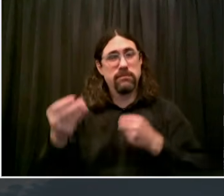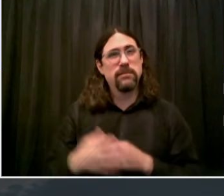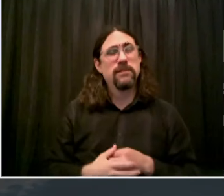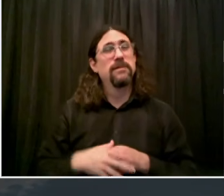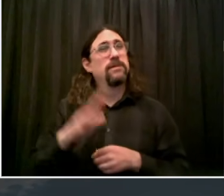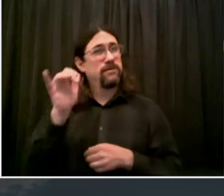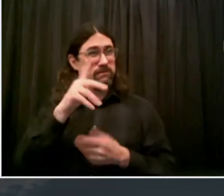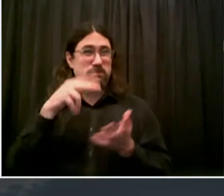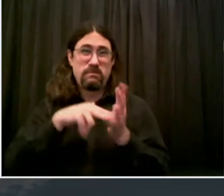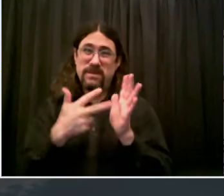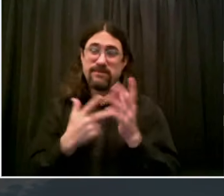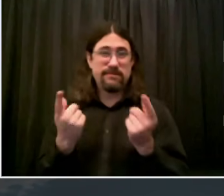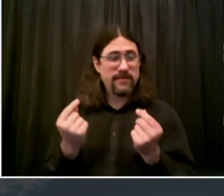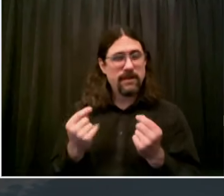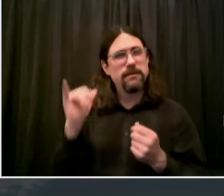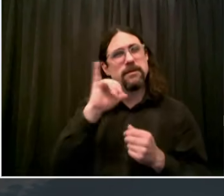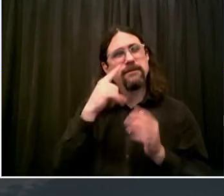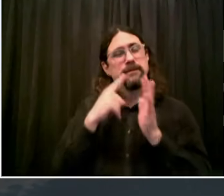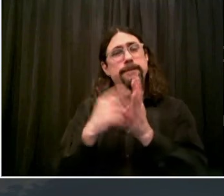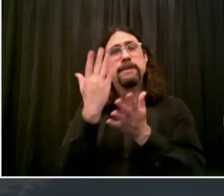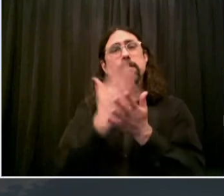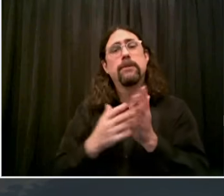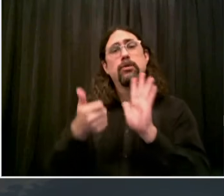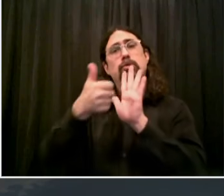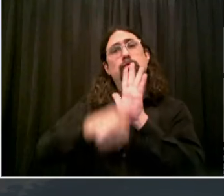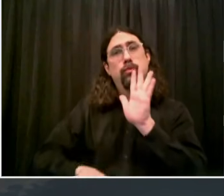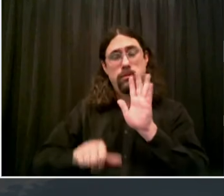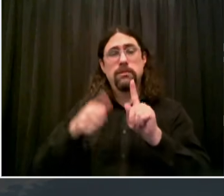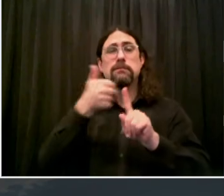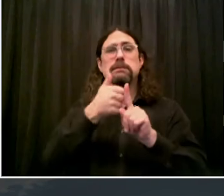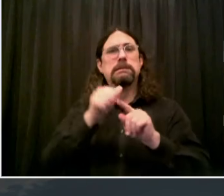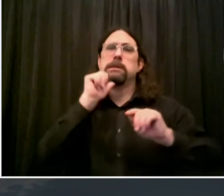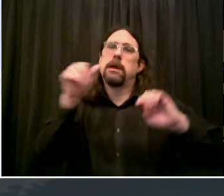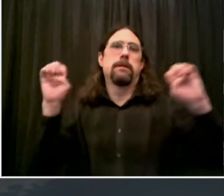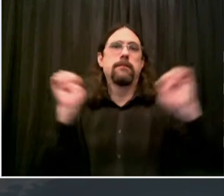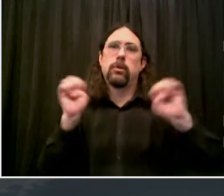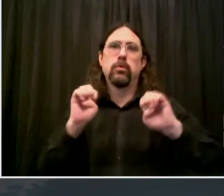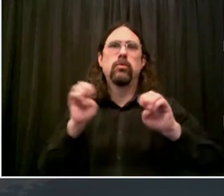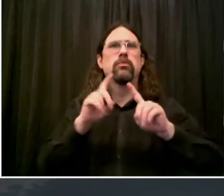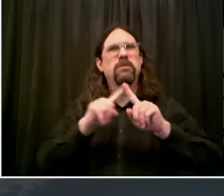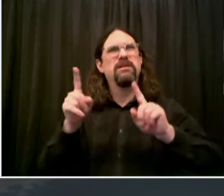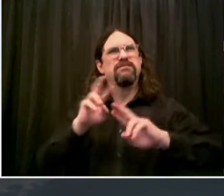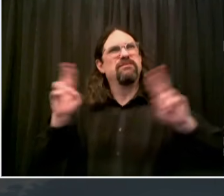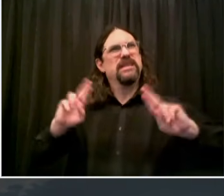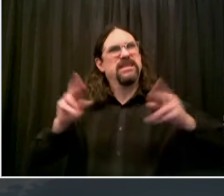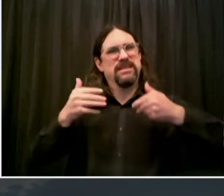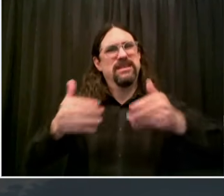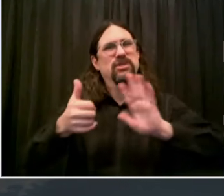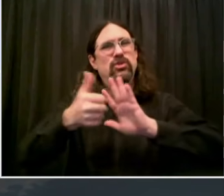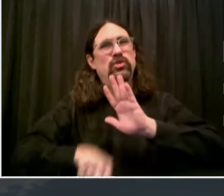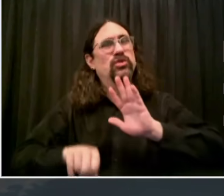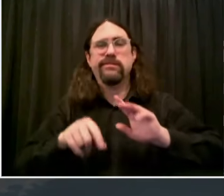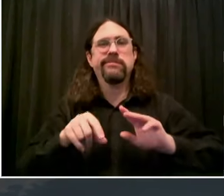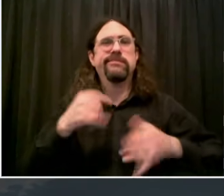MOVE FORWARD. OBVIOUSLY THINGS THAT ARE IMMEDIATE AND LIFE SAVING WILL,